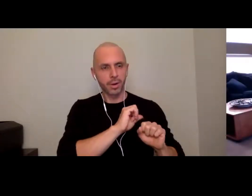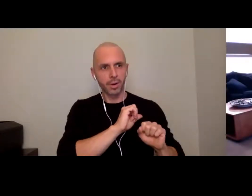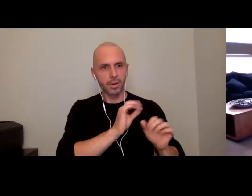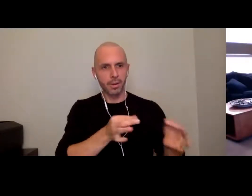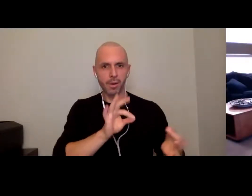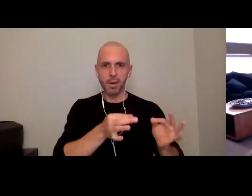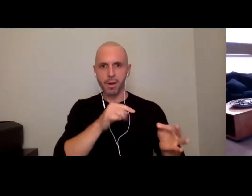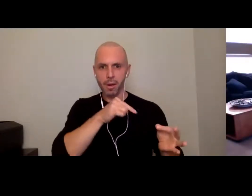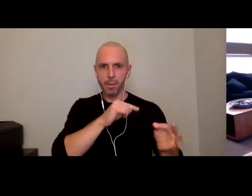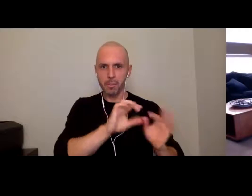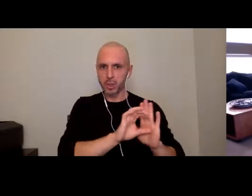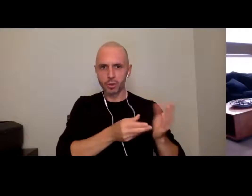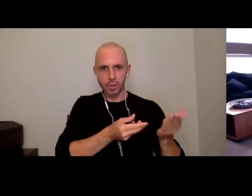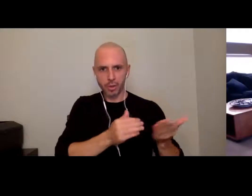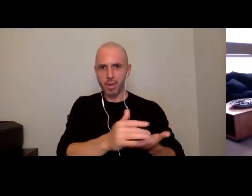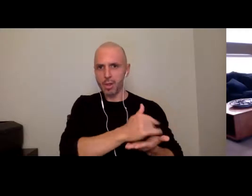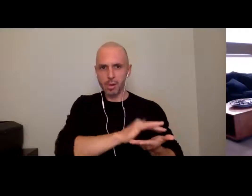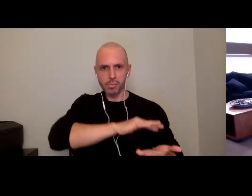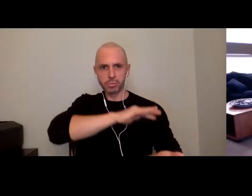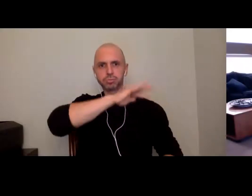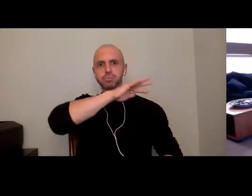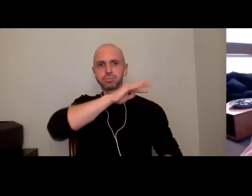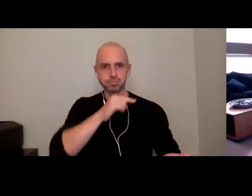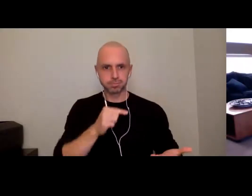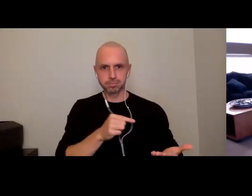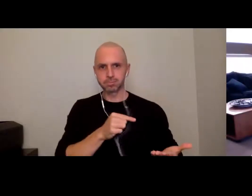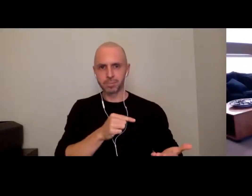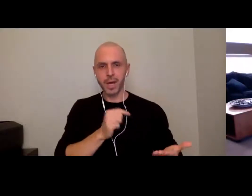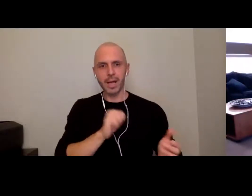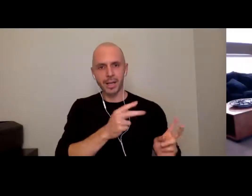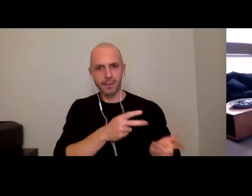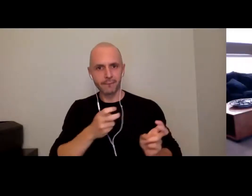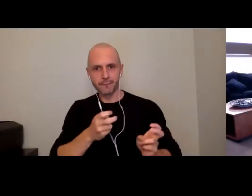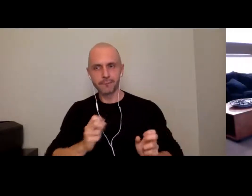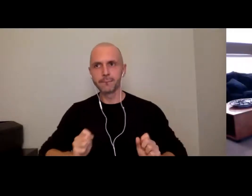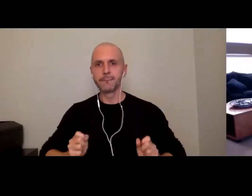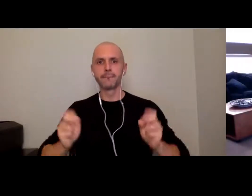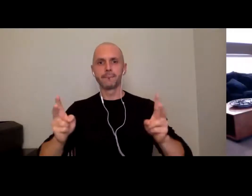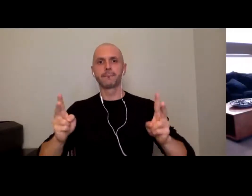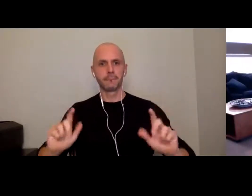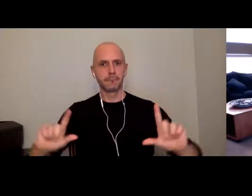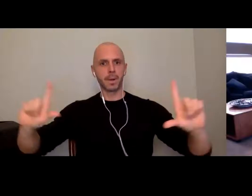in three stages in three rooms and the first room is land and you know growing up of course on the